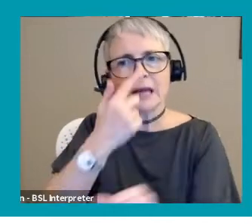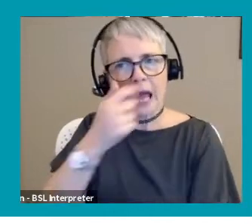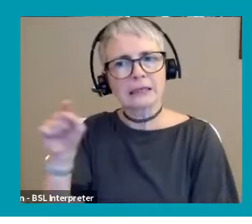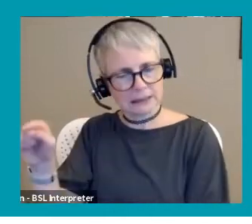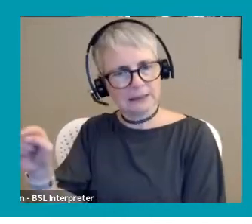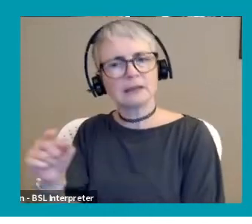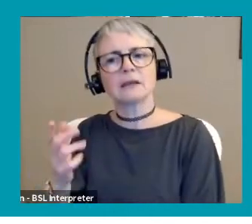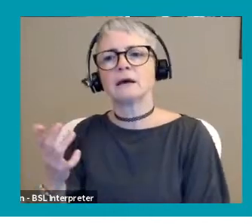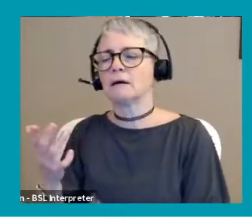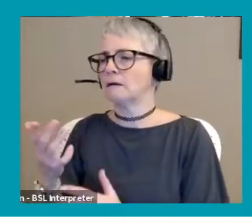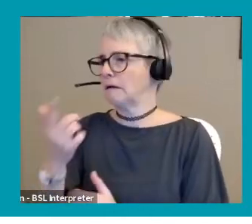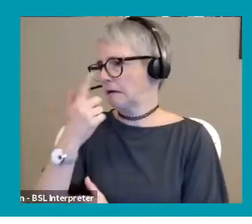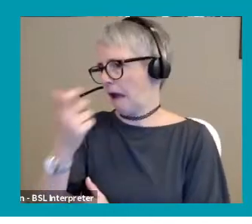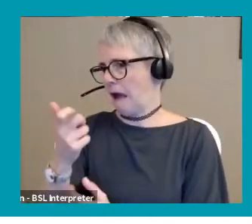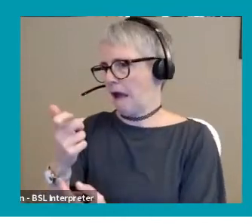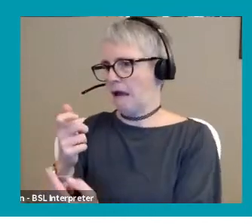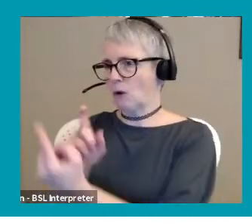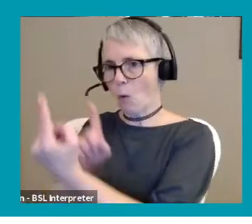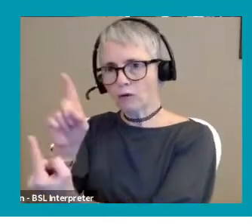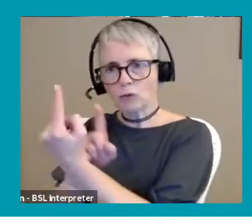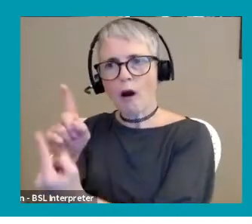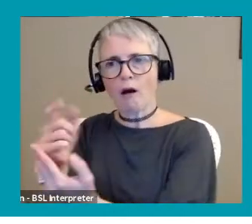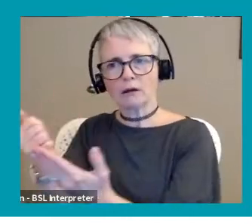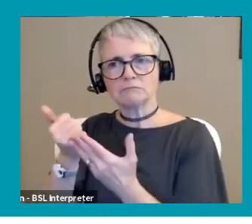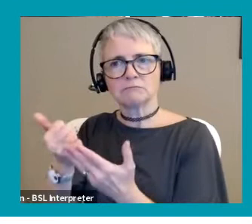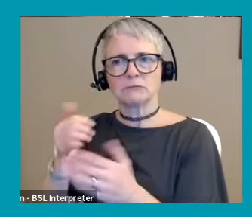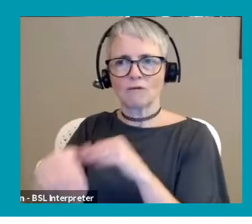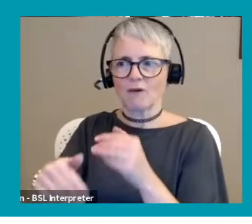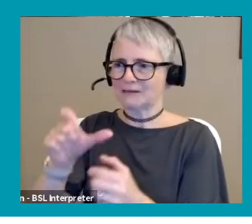They can provide one-to-one advise and guidance on things like CVs and interviews.